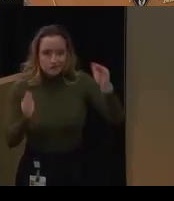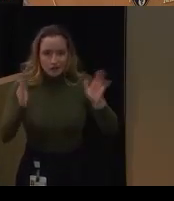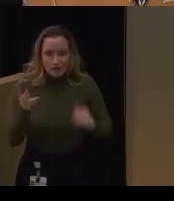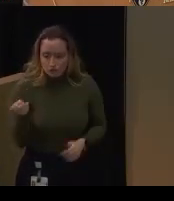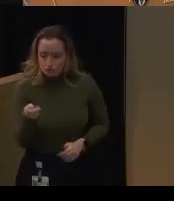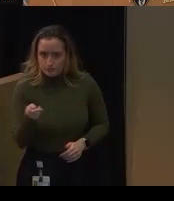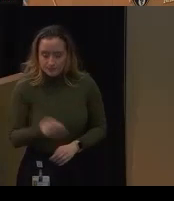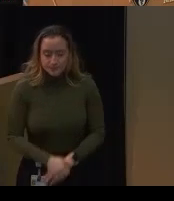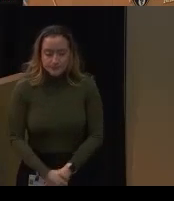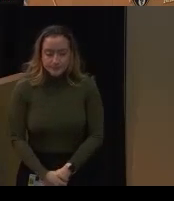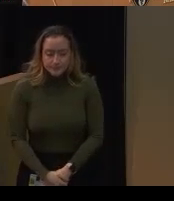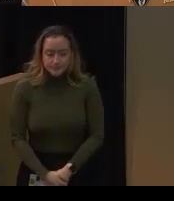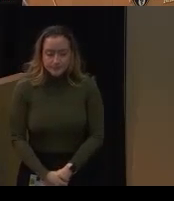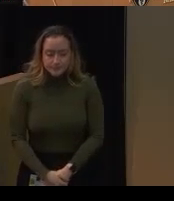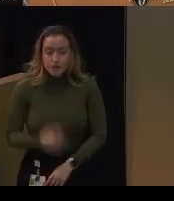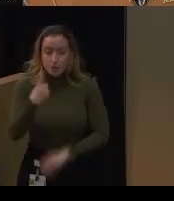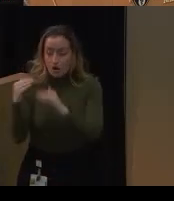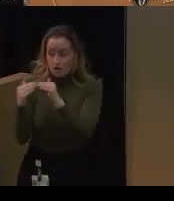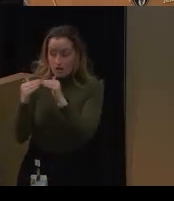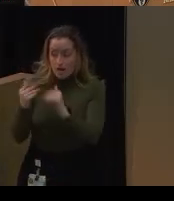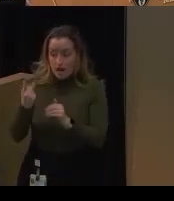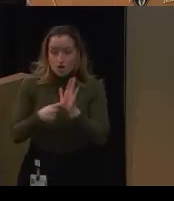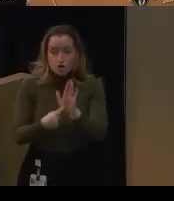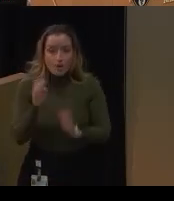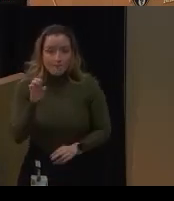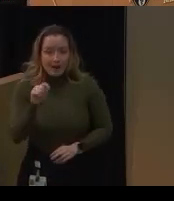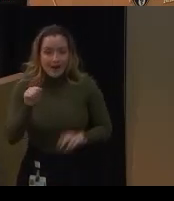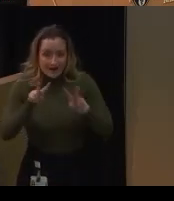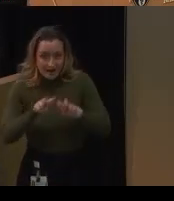colleague and I showed this um in a meta-analysis of the literature that would that we did a couple